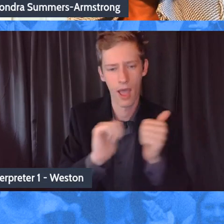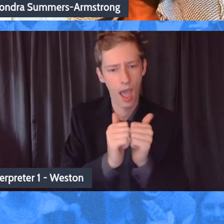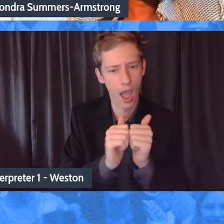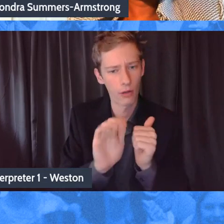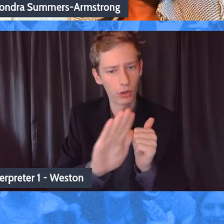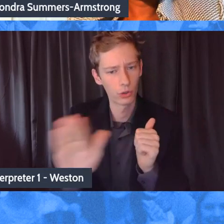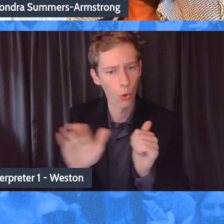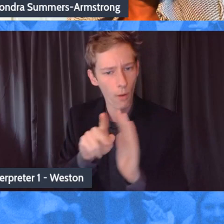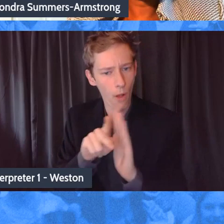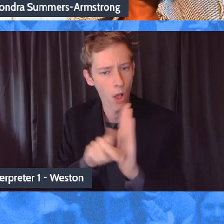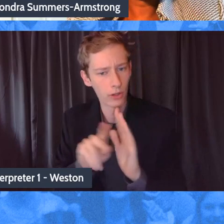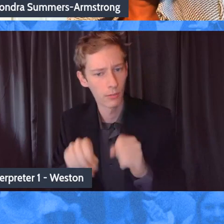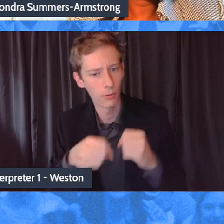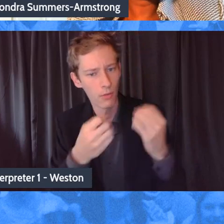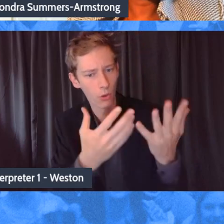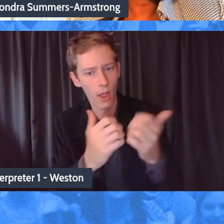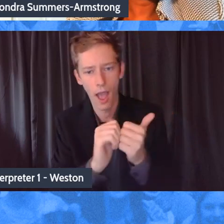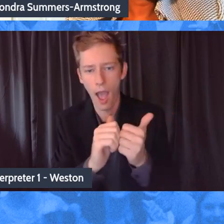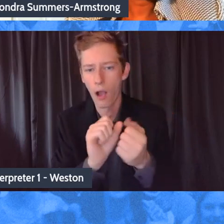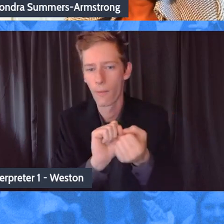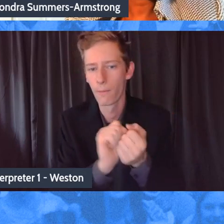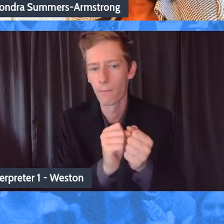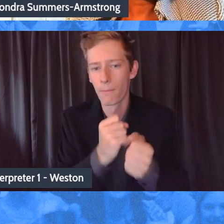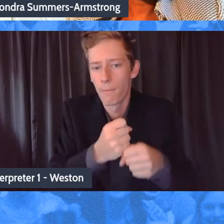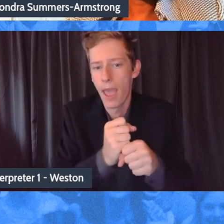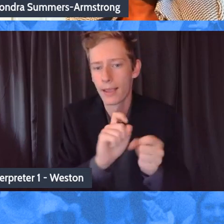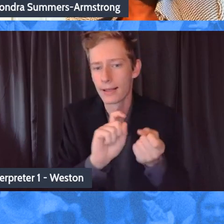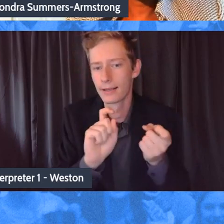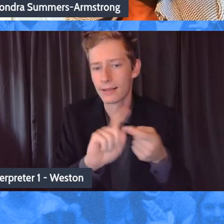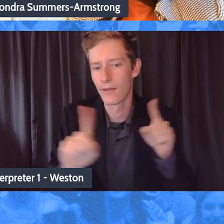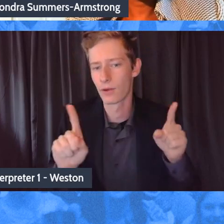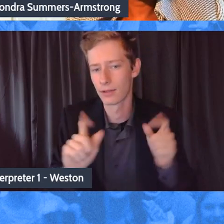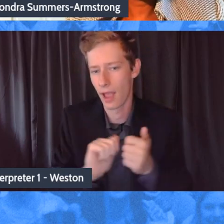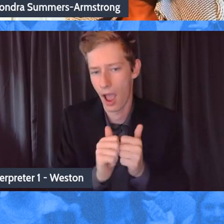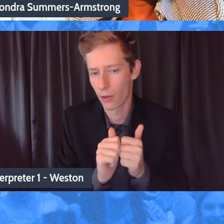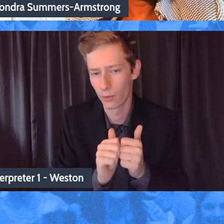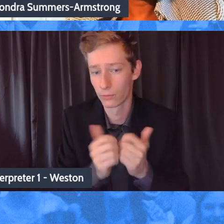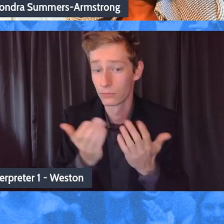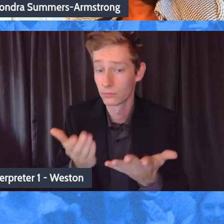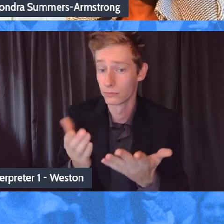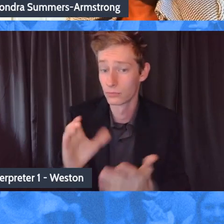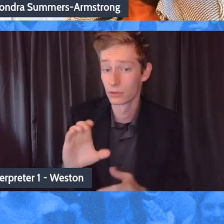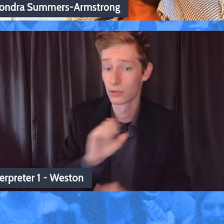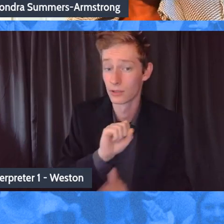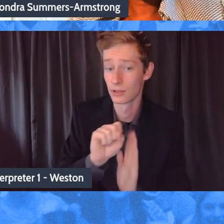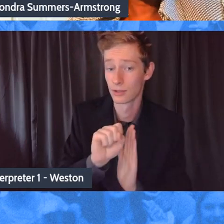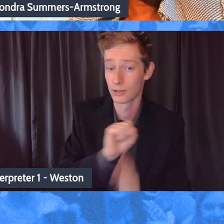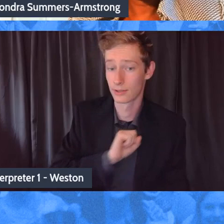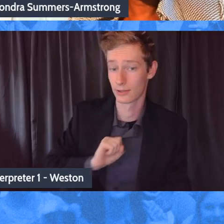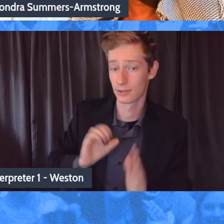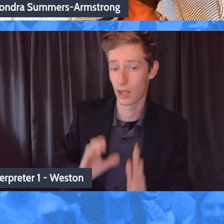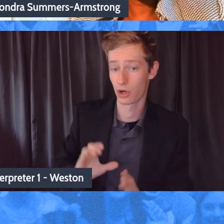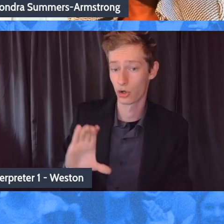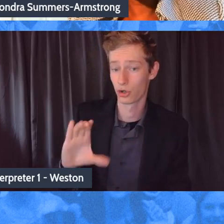and how it's making that difference to have you all there. Senator Chang, we'd love to start with you and your experience with that.